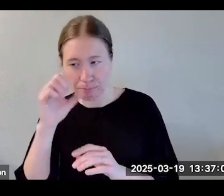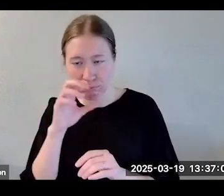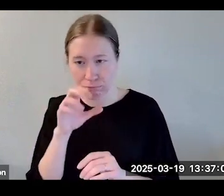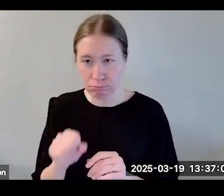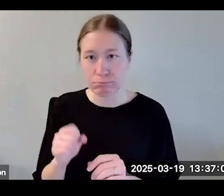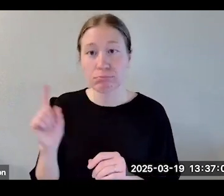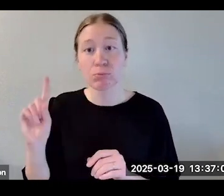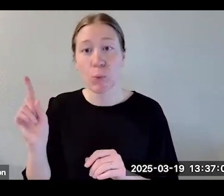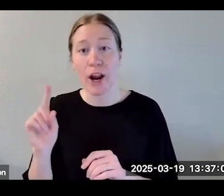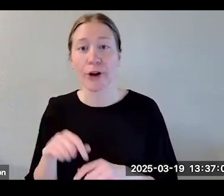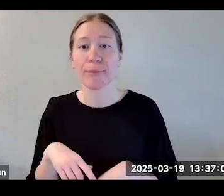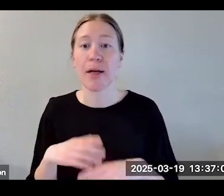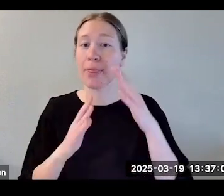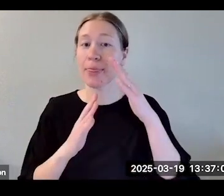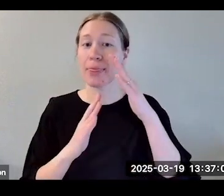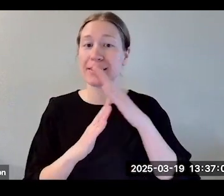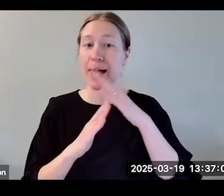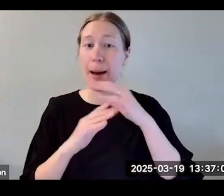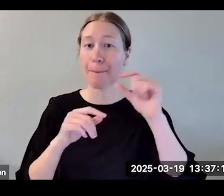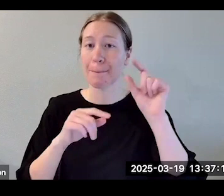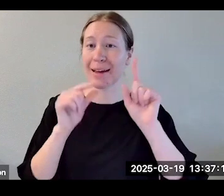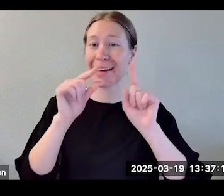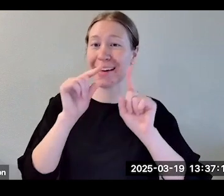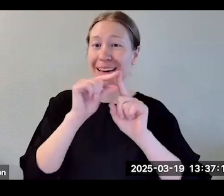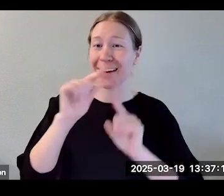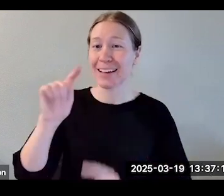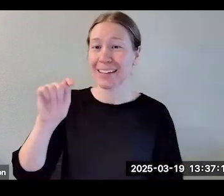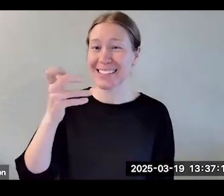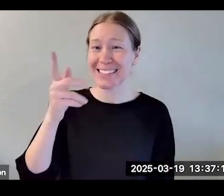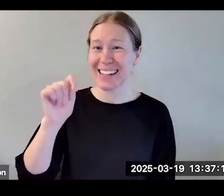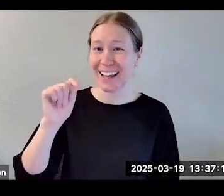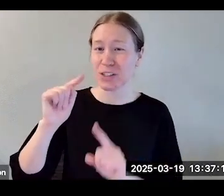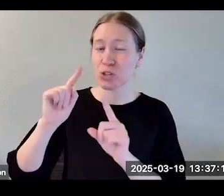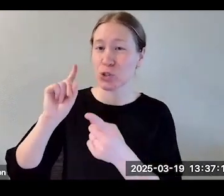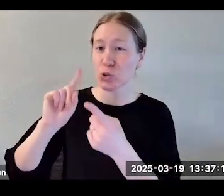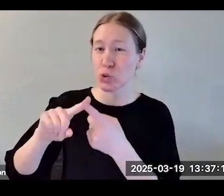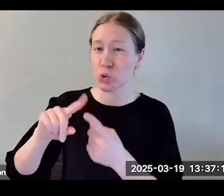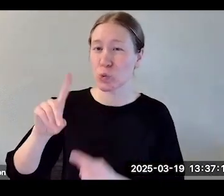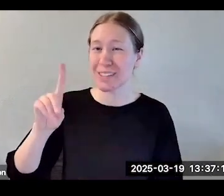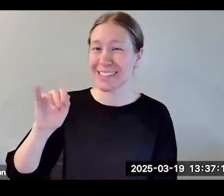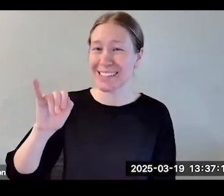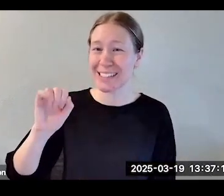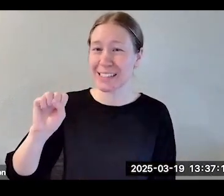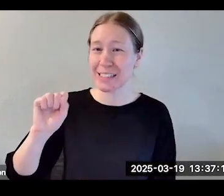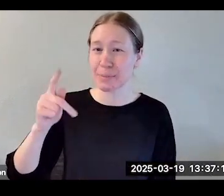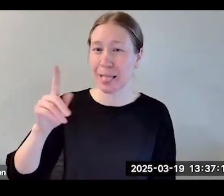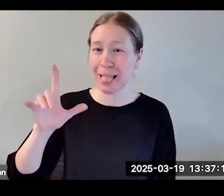There's the text to display field and the address field. We don't wanna change the address field